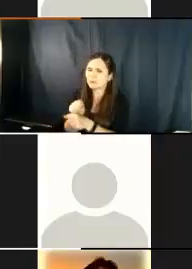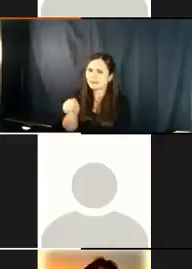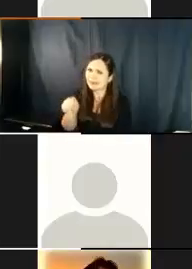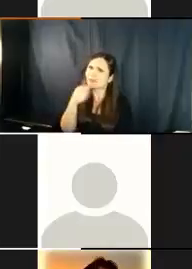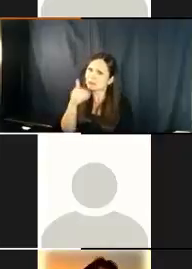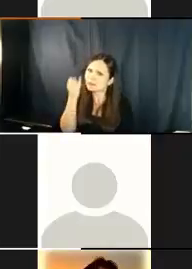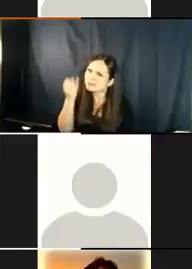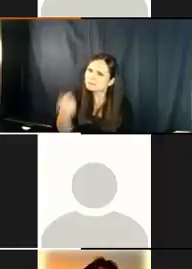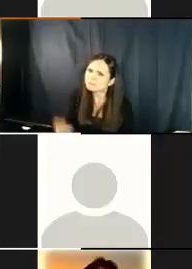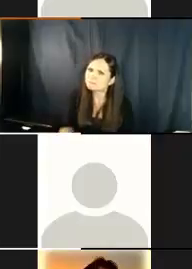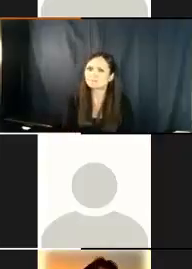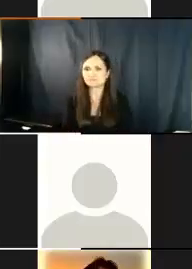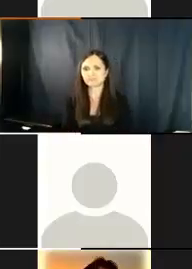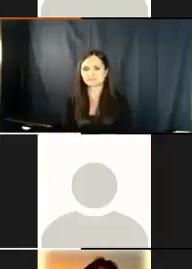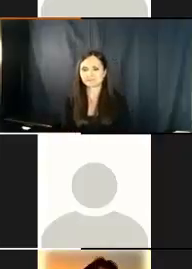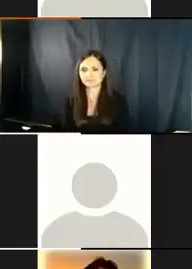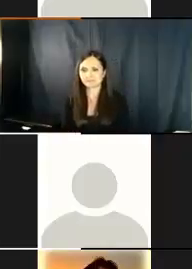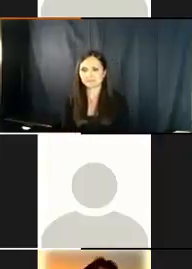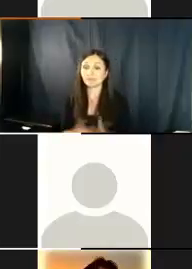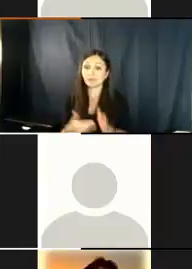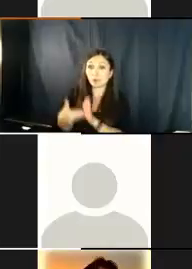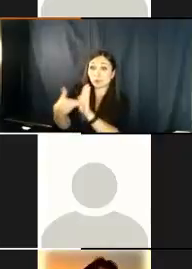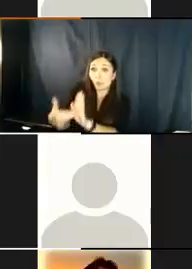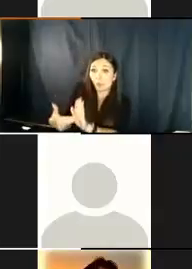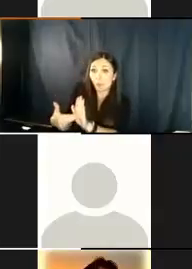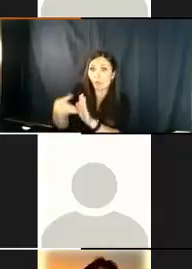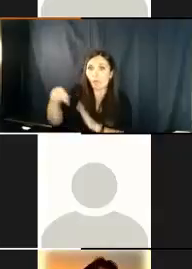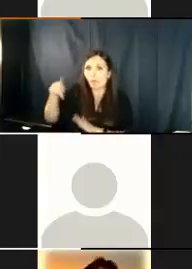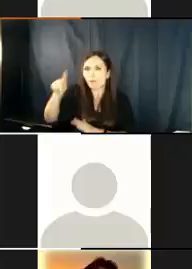Role-playing. Any kind of student created PowerPoint.